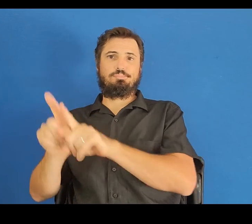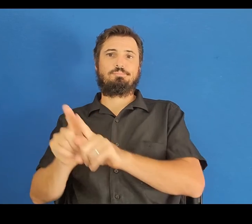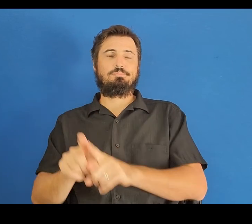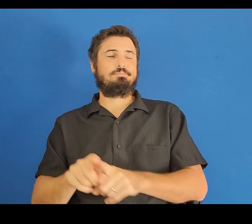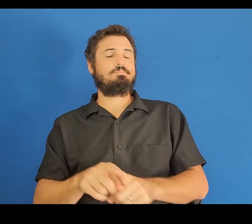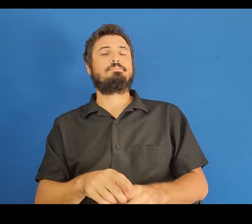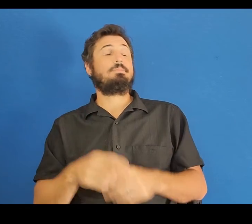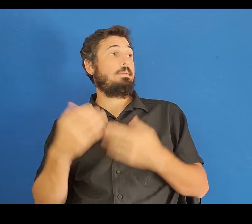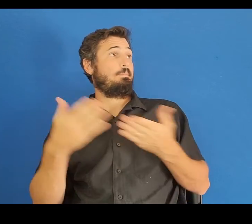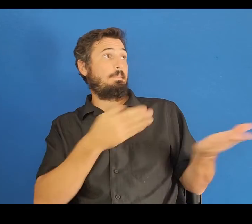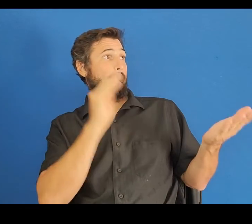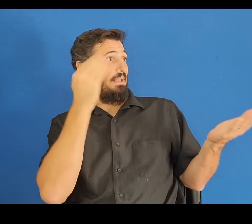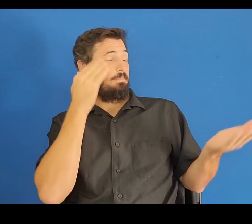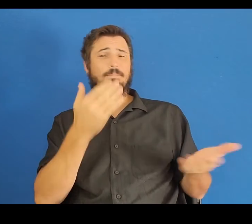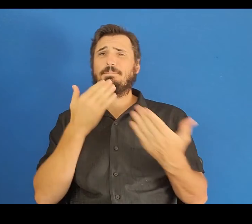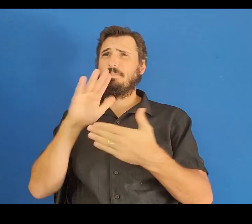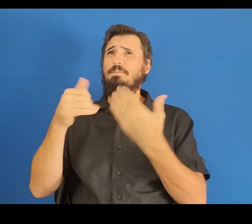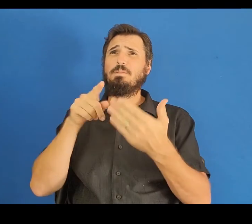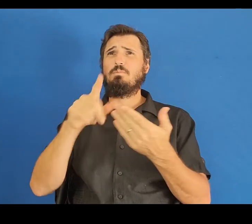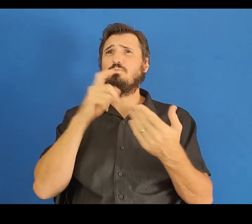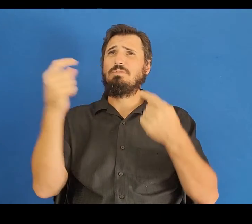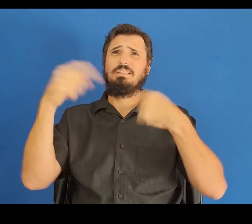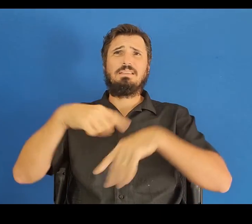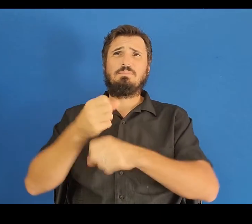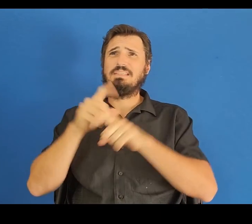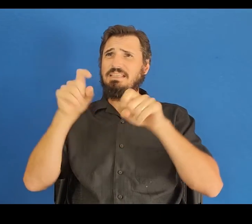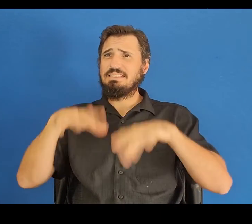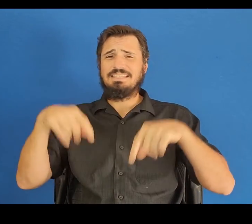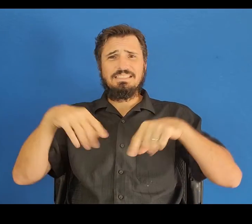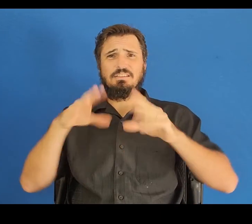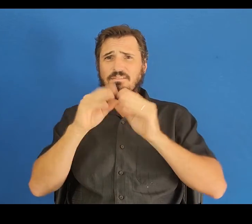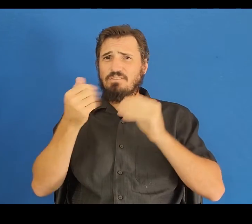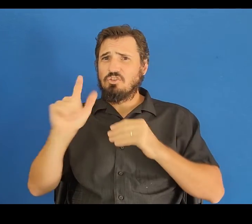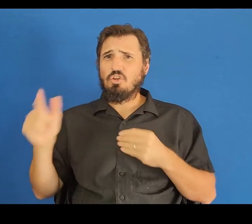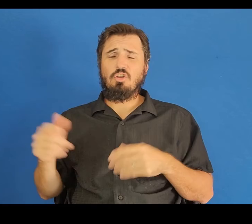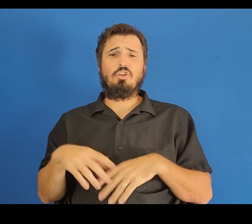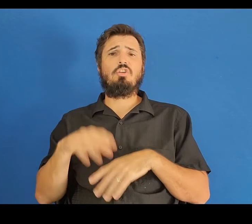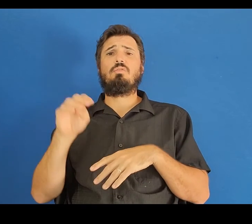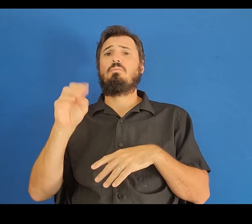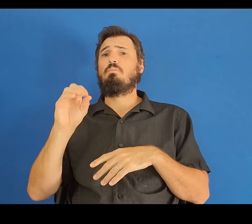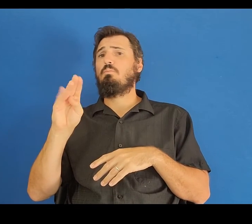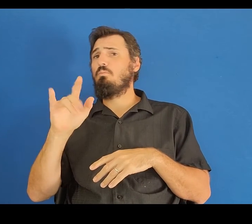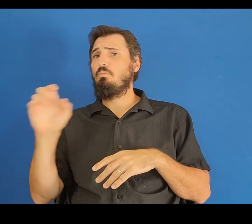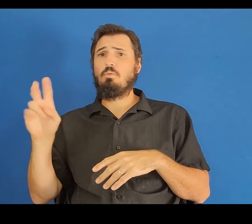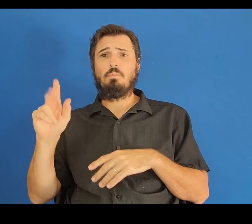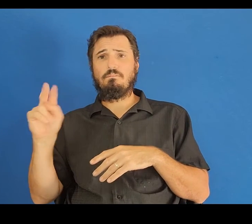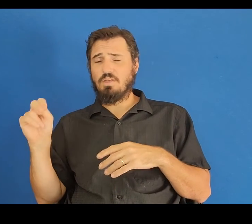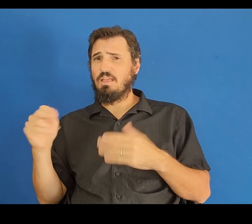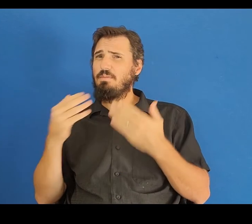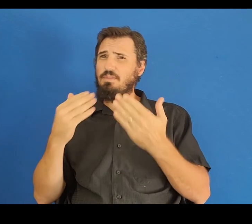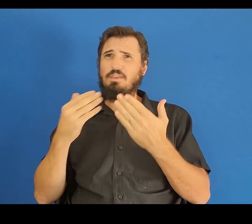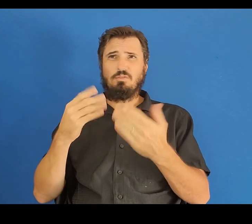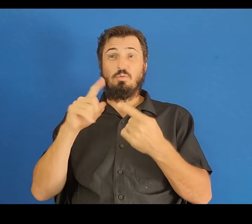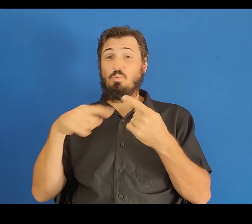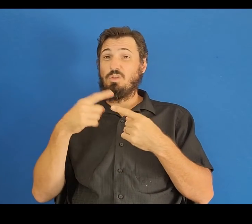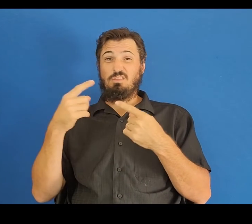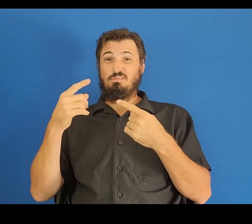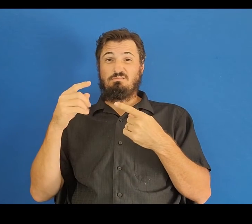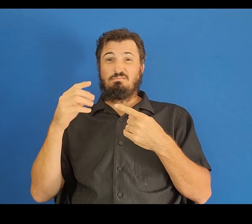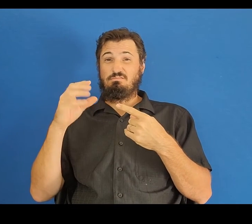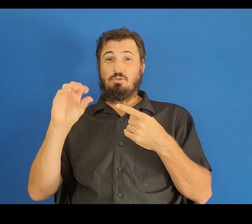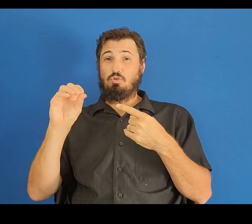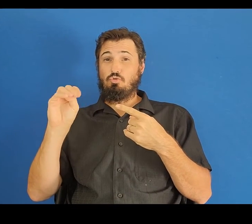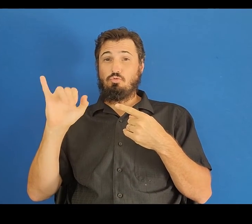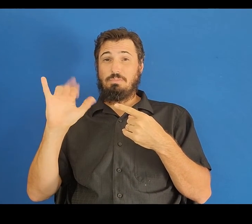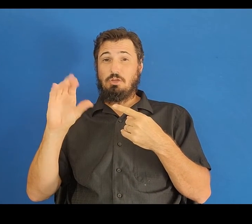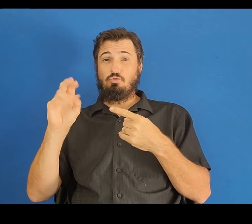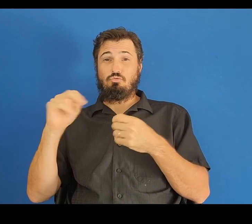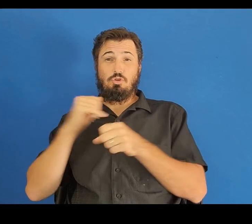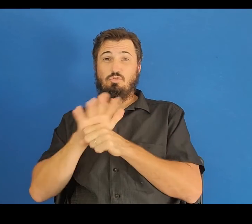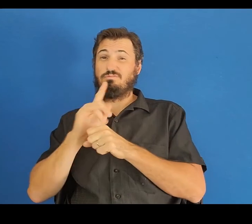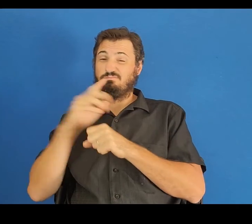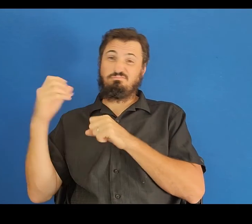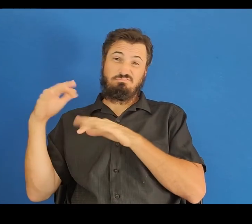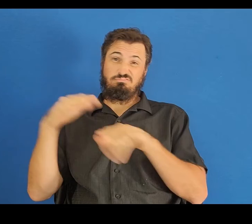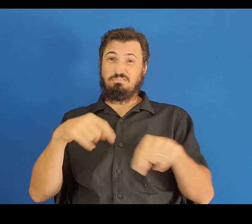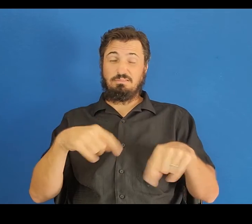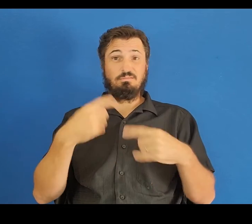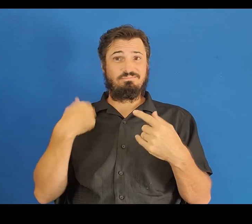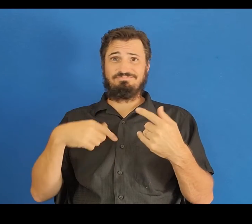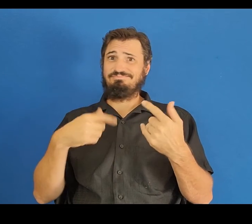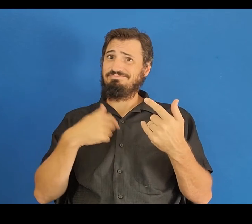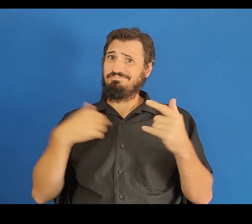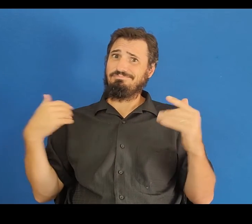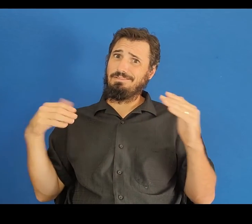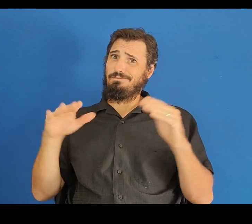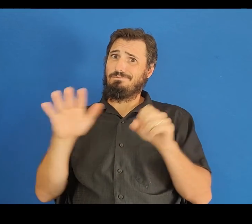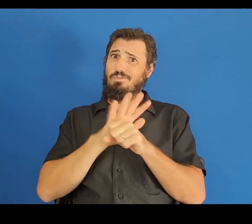Mahalo to all of you who came to get tested at the convention hall and mobile van as the Omicron surge hit our island. For several weeks after the holidays, we were reaching capacity every day.